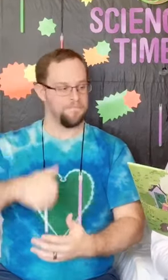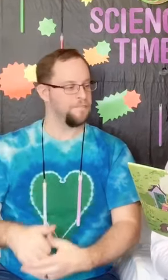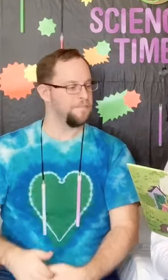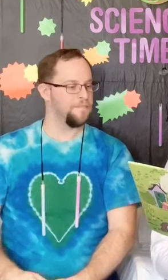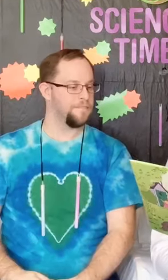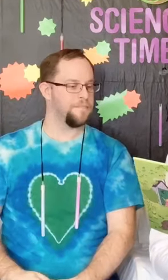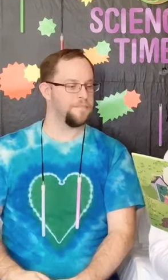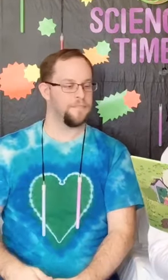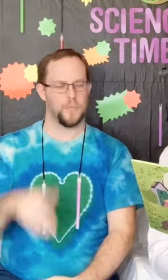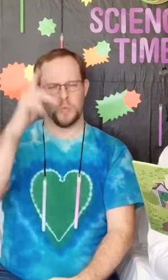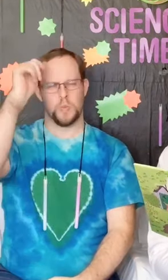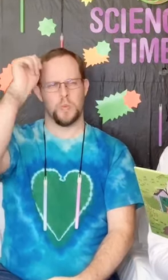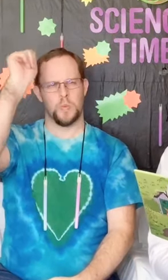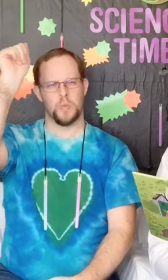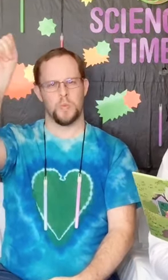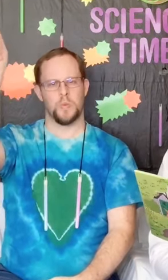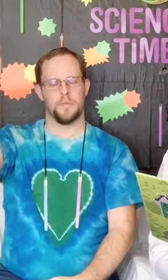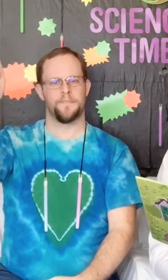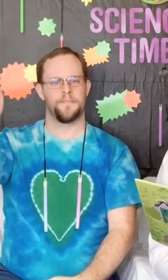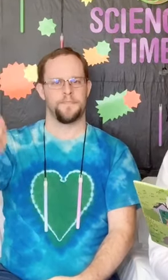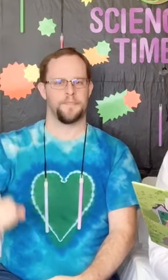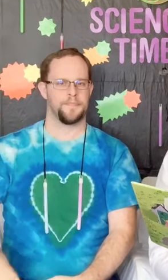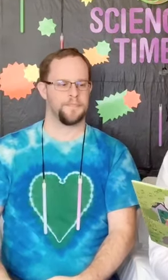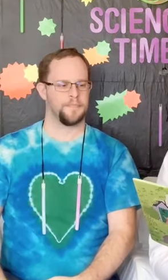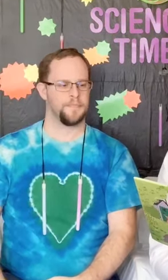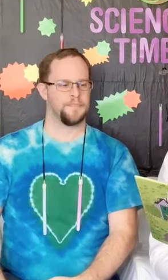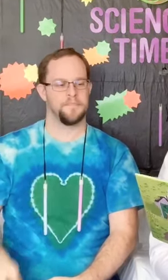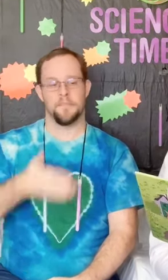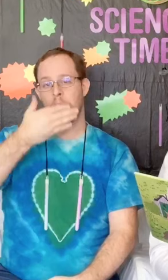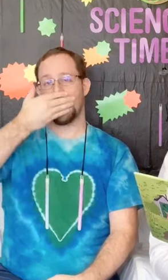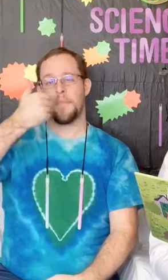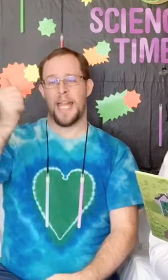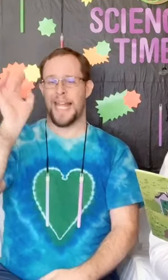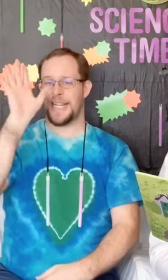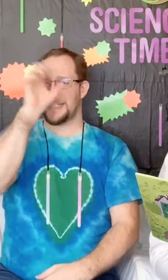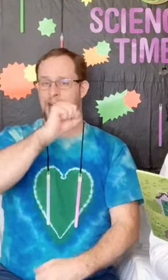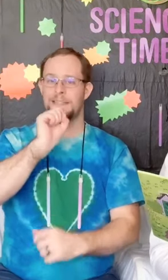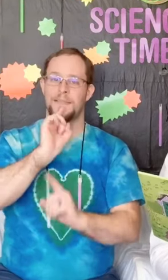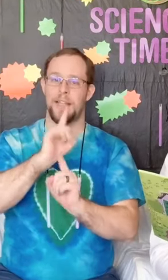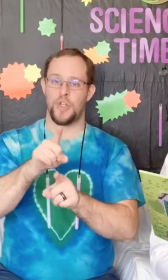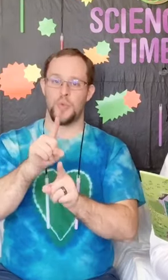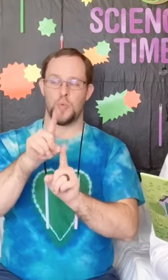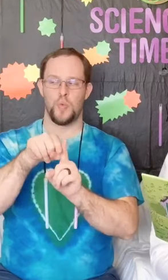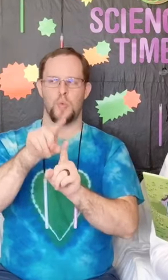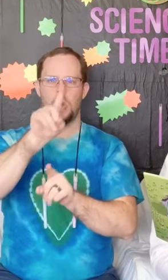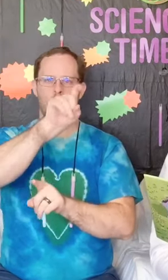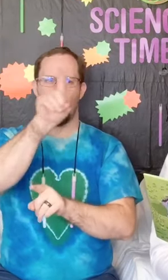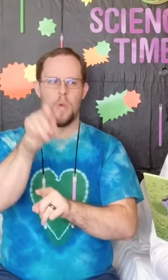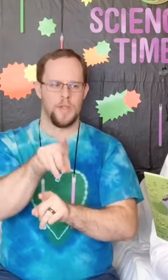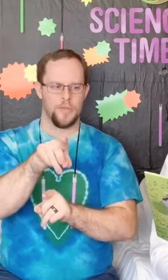Hypothesis is a best guess answer to a question, an idea,